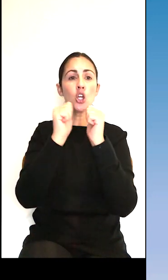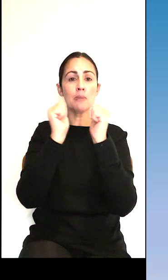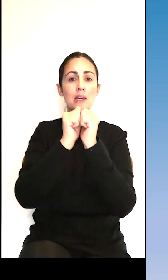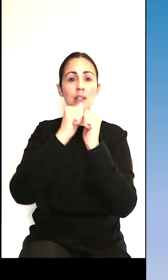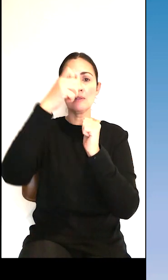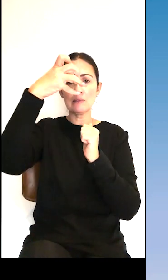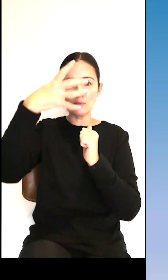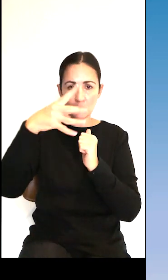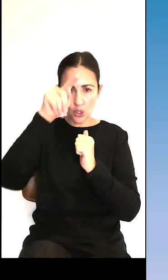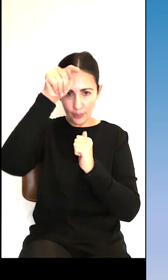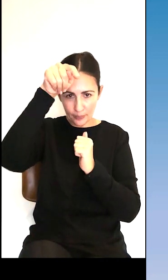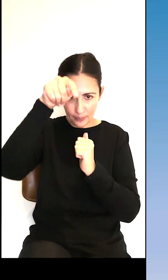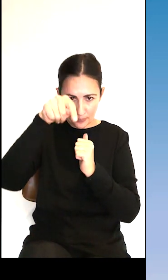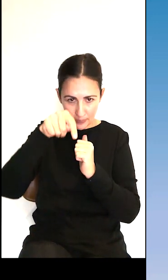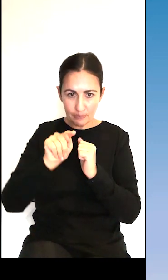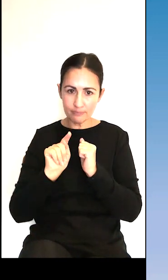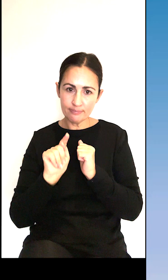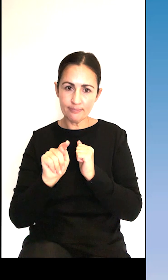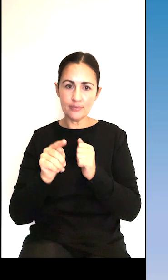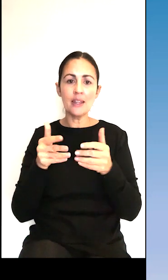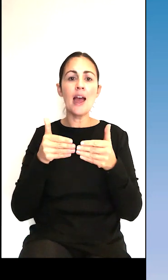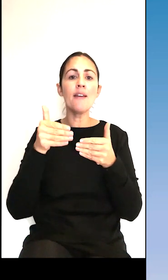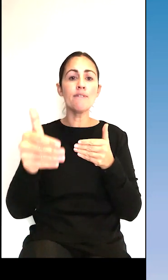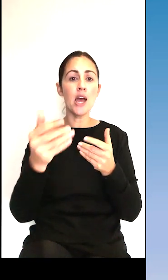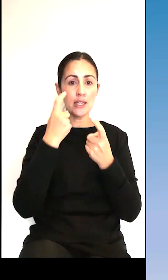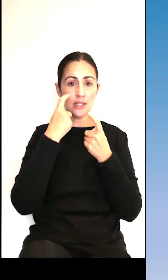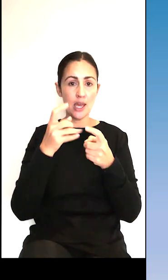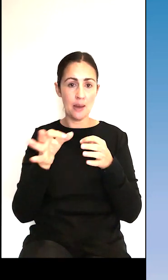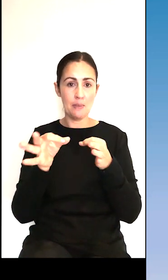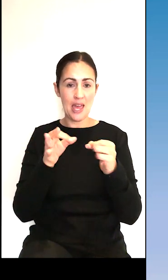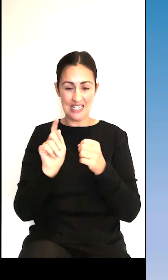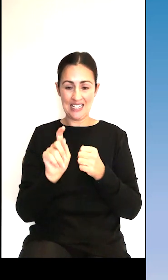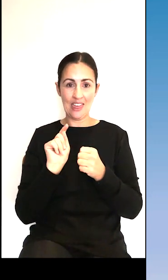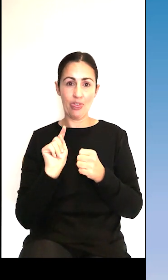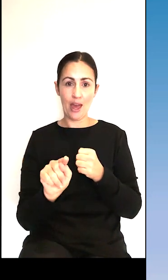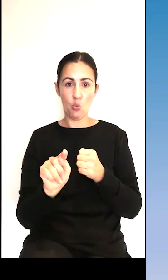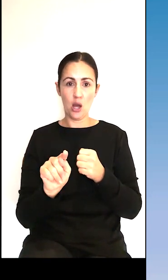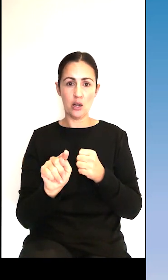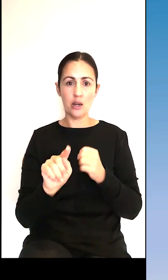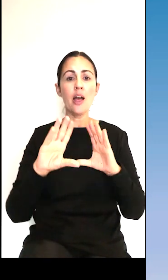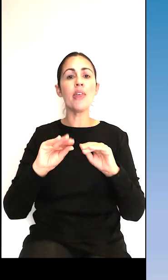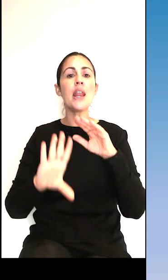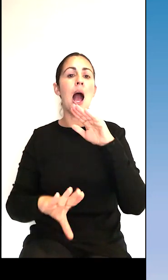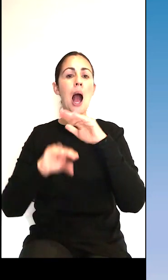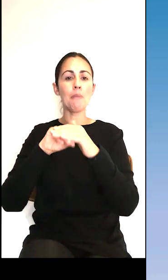you can then scroll down to advance care planning. This is what you want to click on to make sure that you can upload or access those